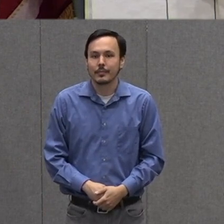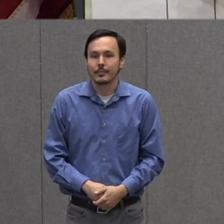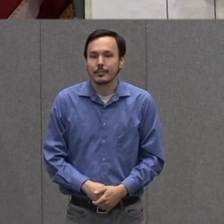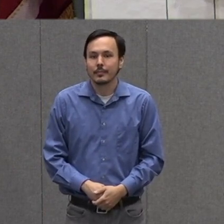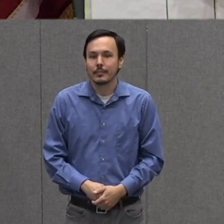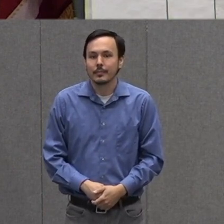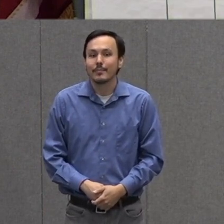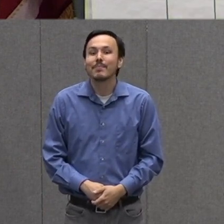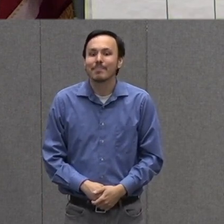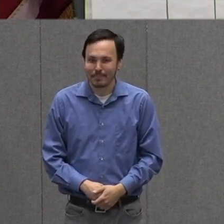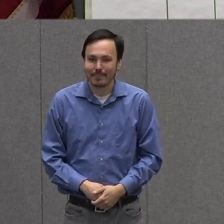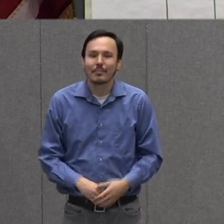Volunteer.